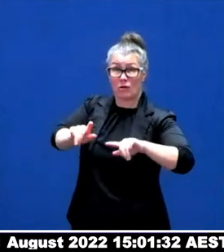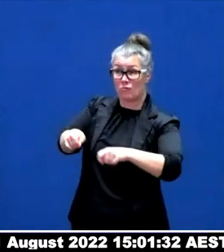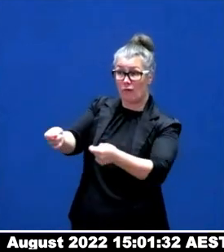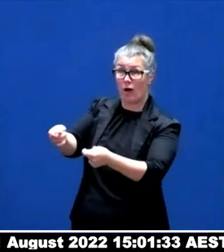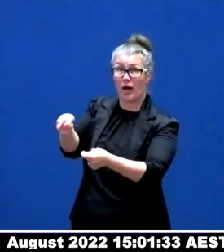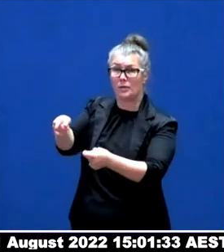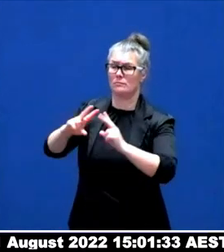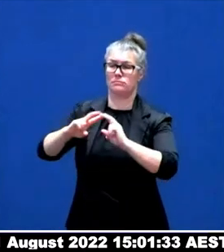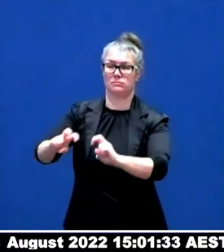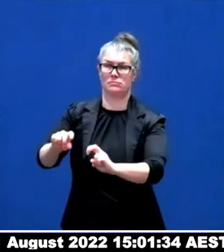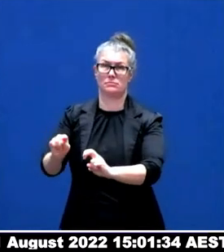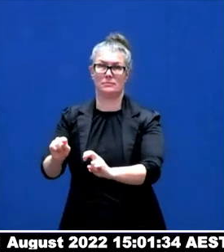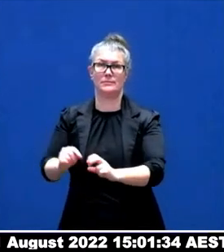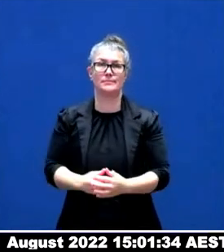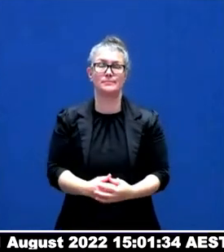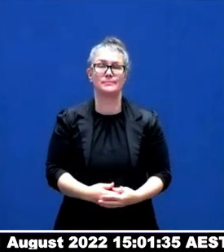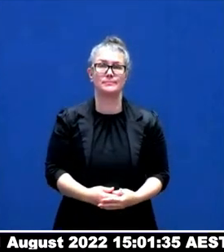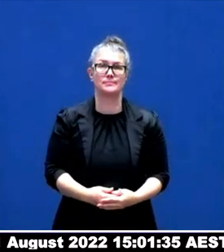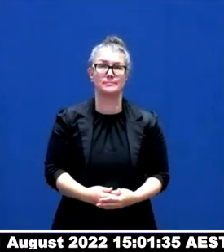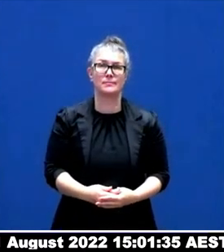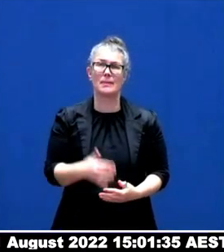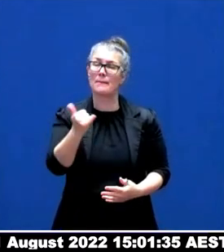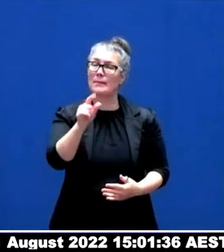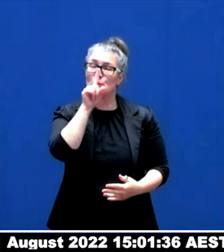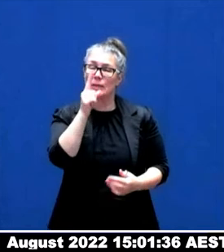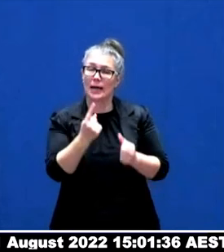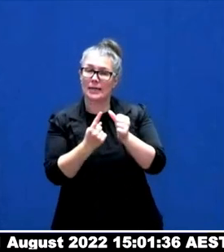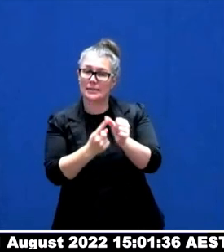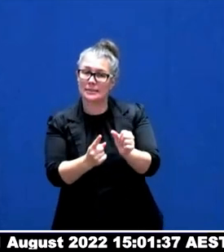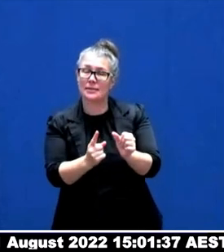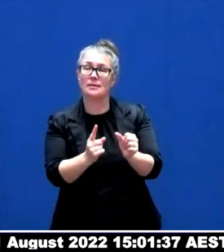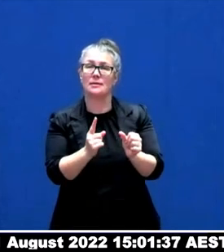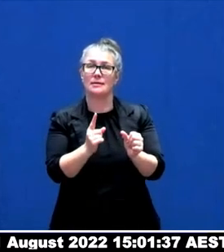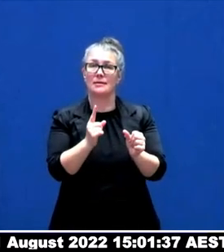And you may not be able to answer this because it is, I'm now picking up the